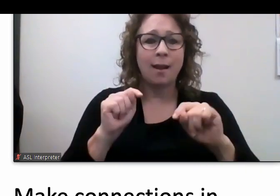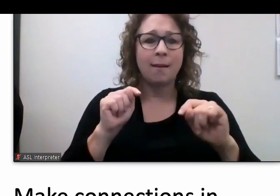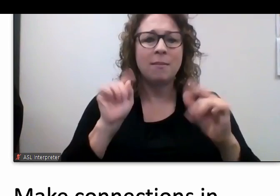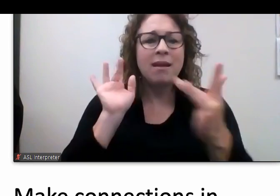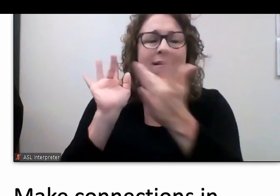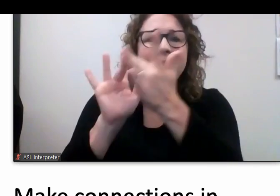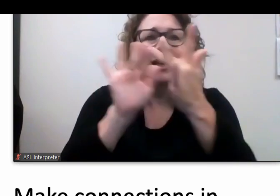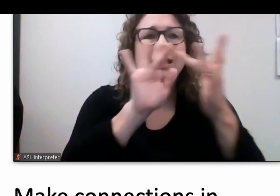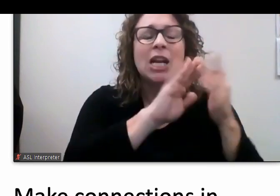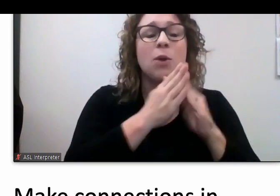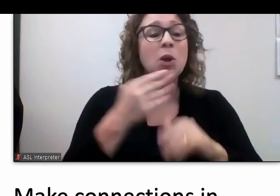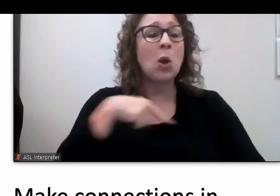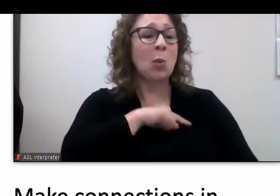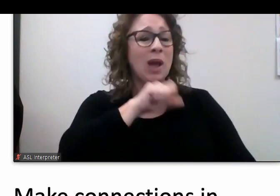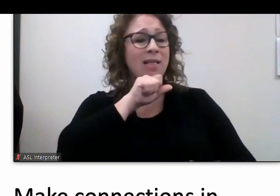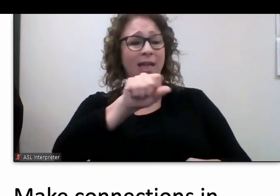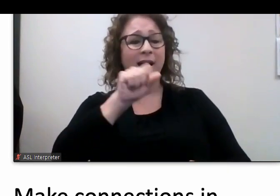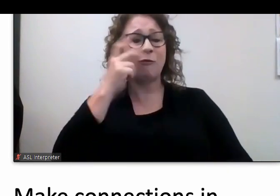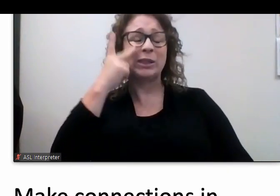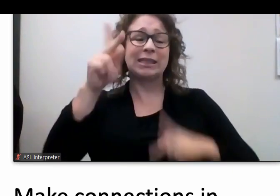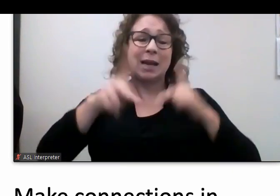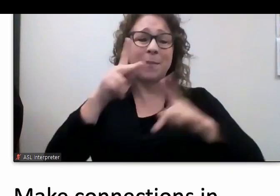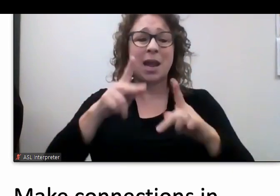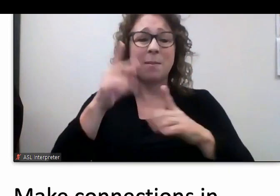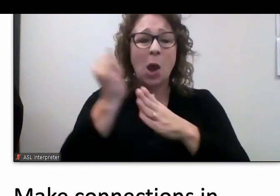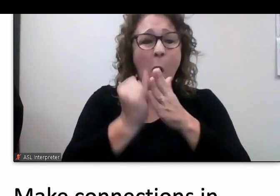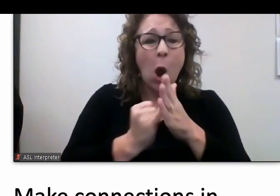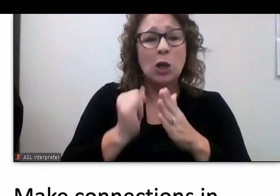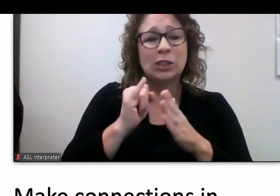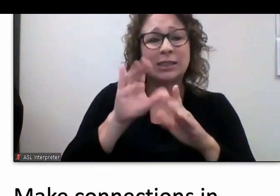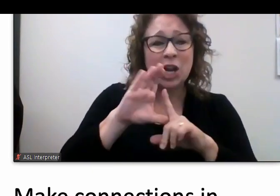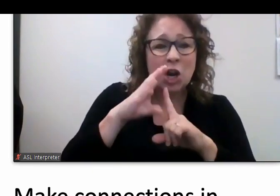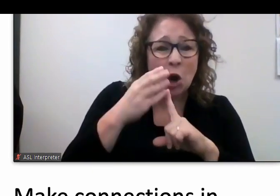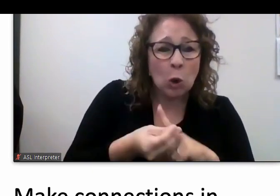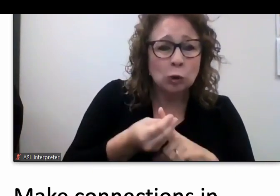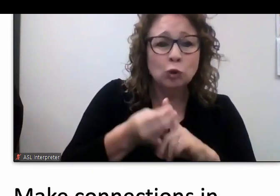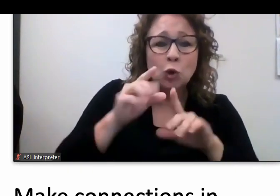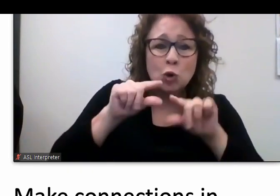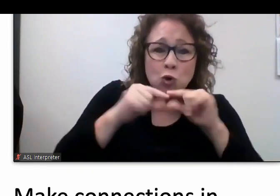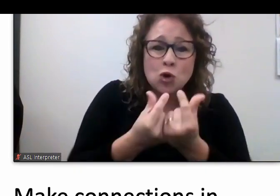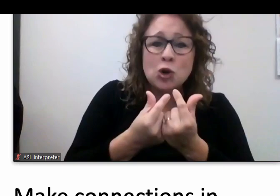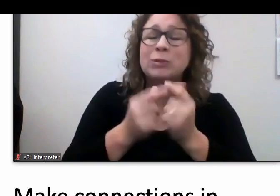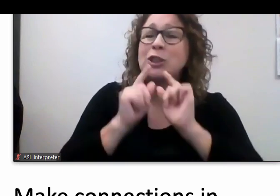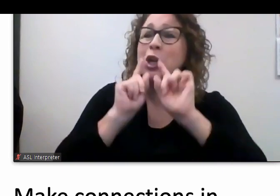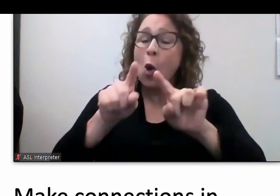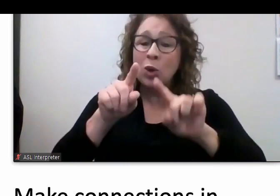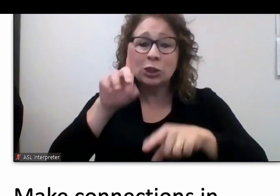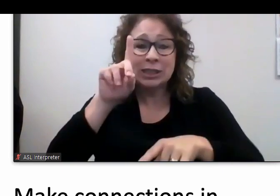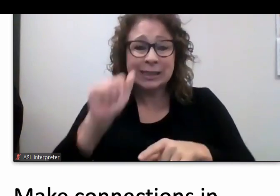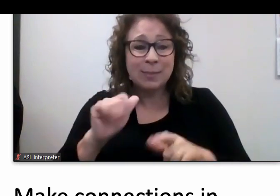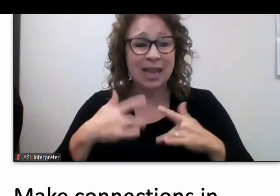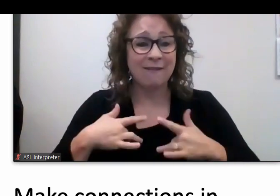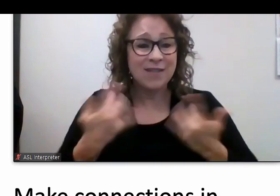We love it when we see people from arts and cultural organizations going to disability events and resource fairs